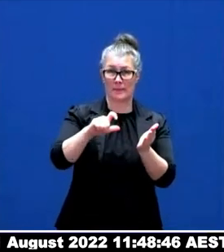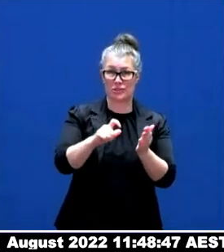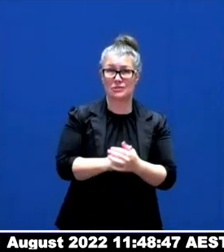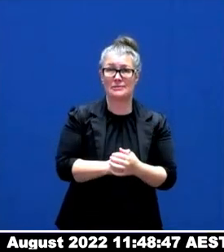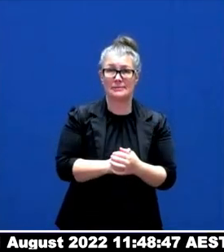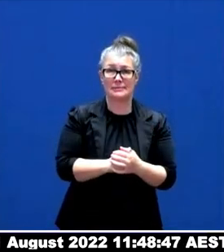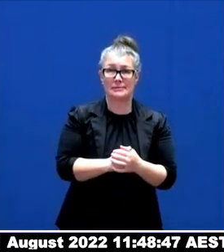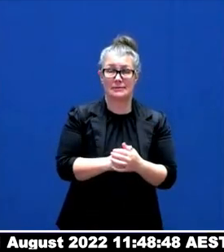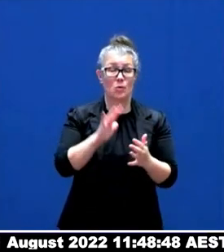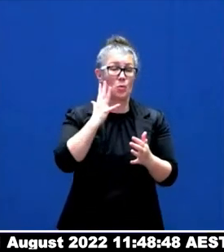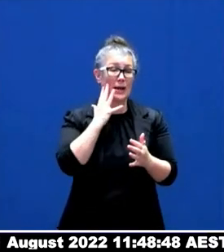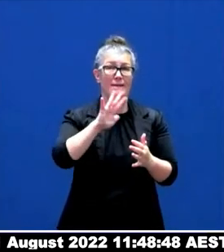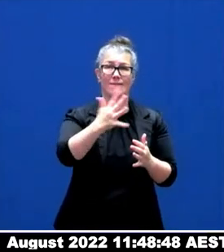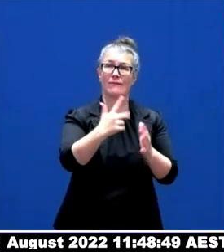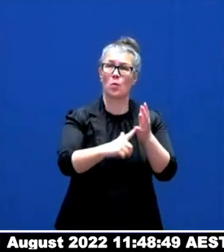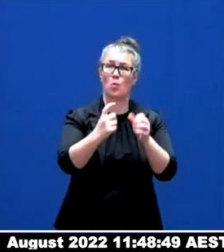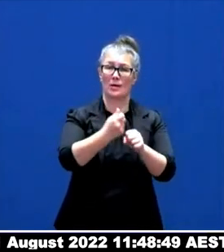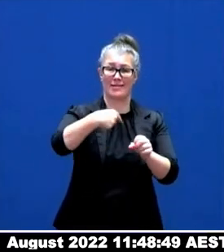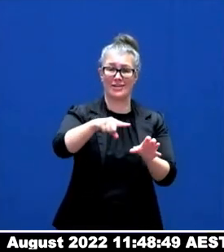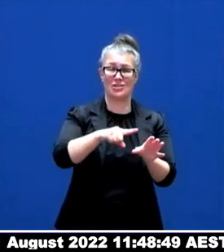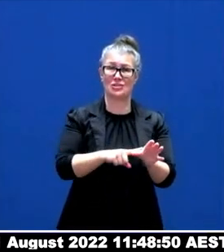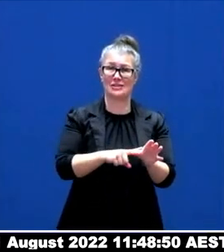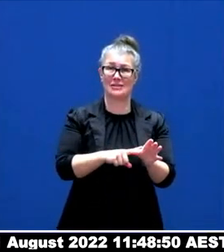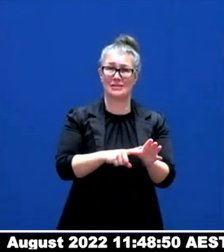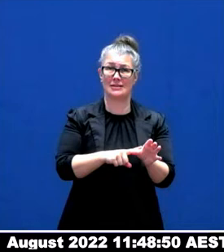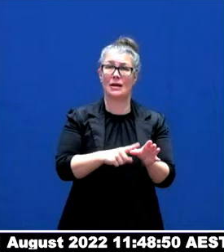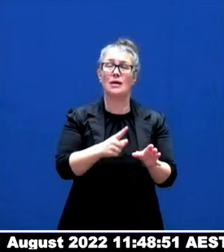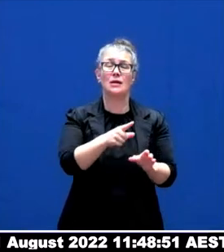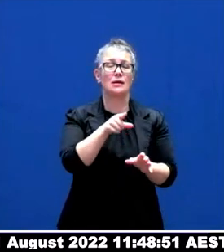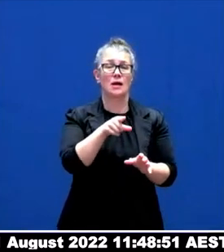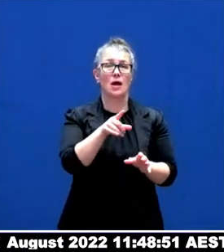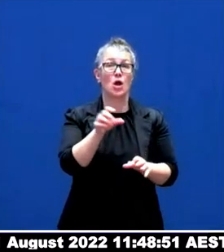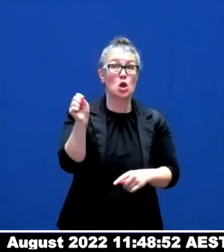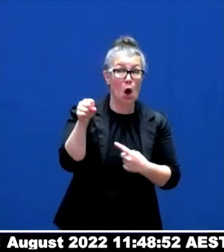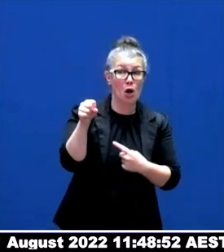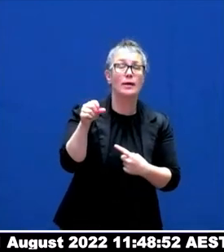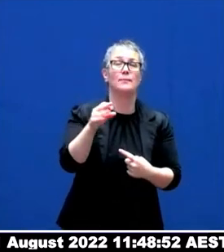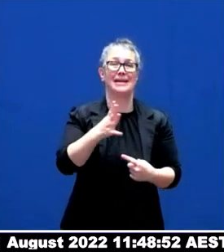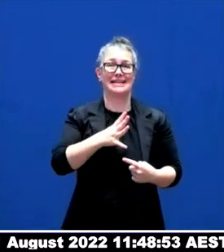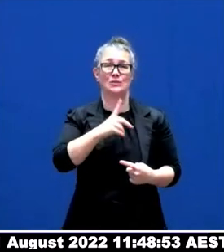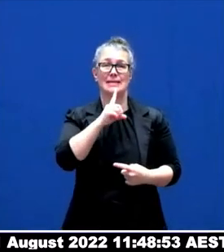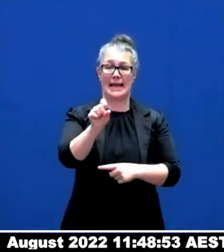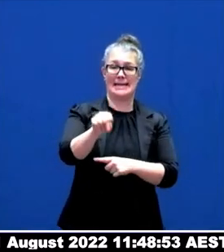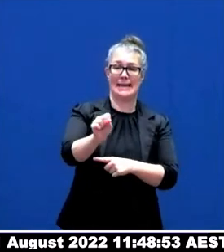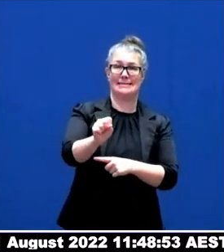I might need you to do a bit more than nod your head so we can hear you. I have.